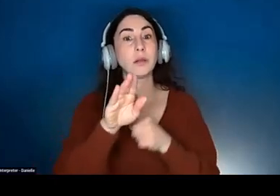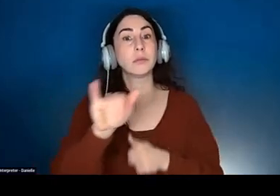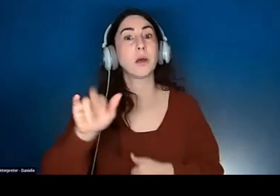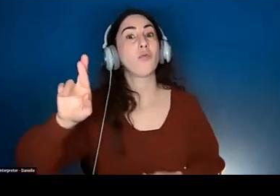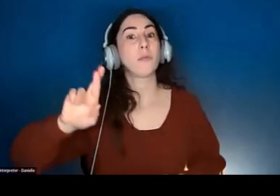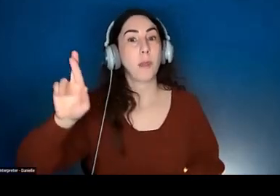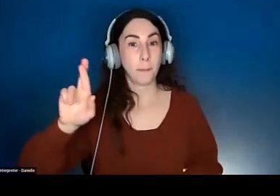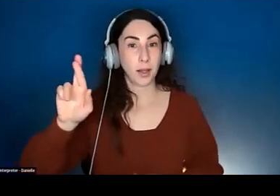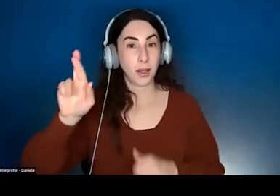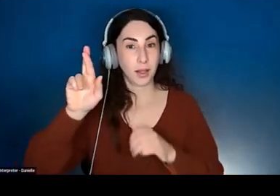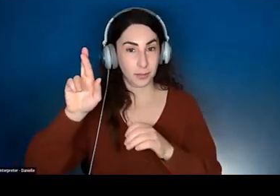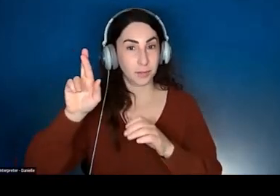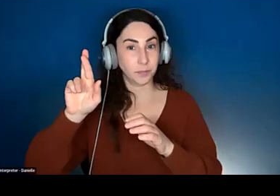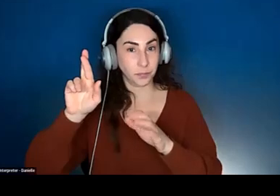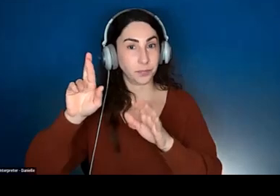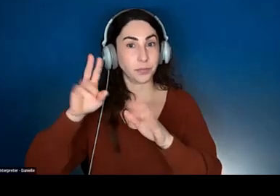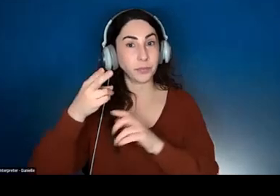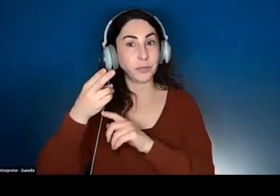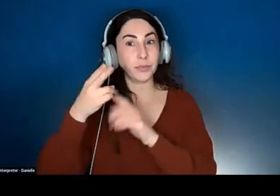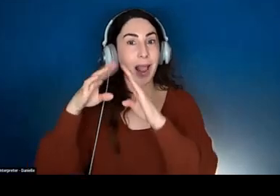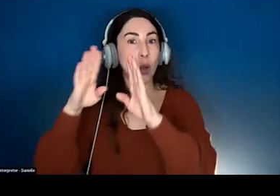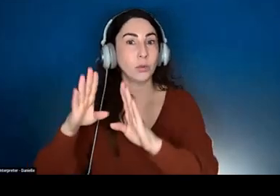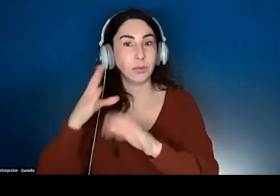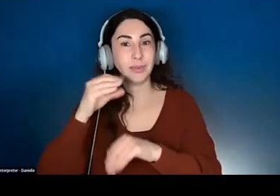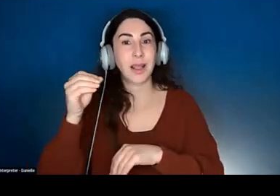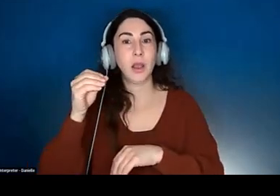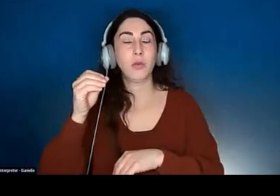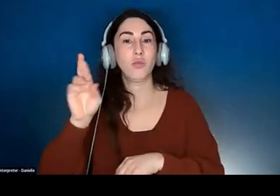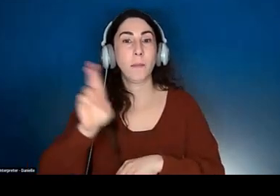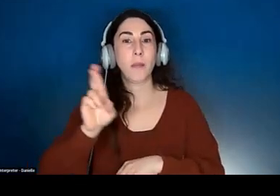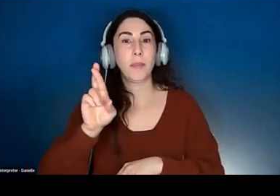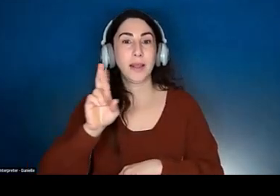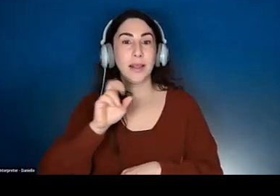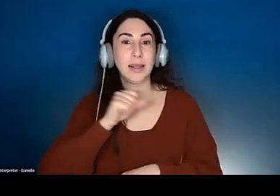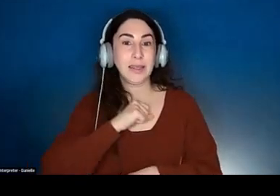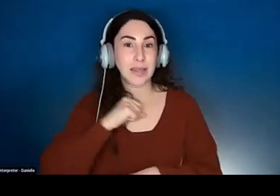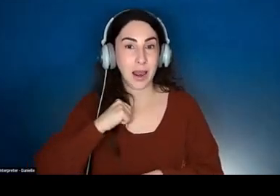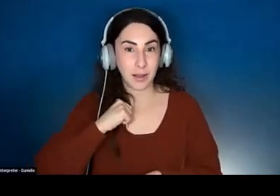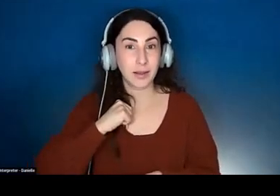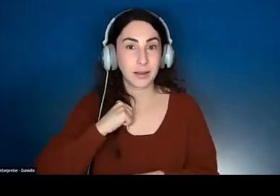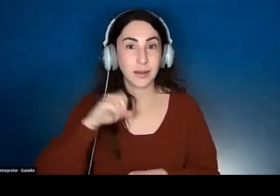House and a Republican Senate and signed by a Republican